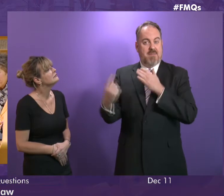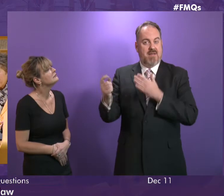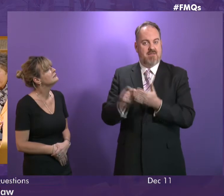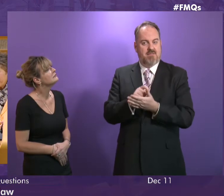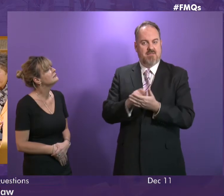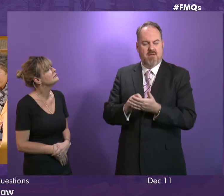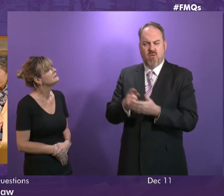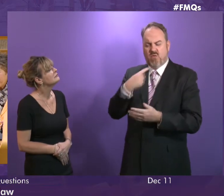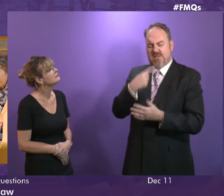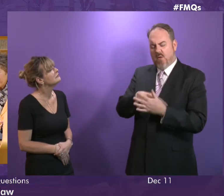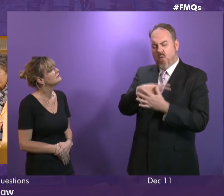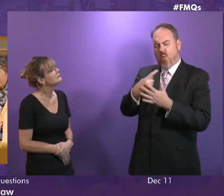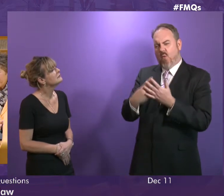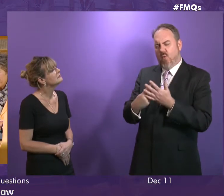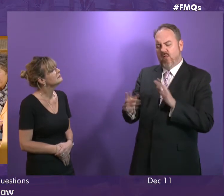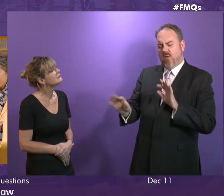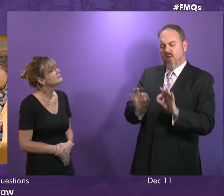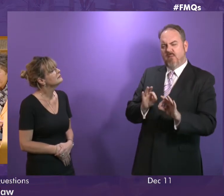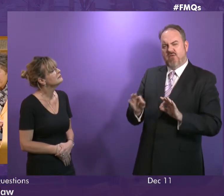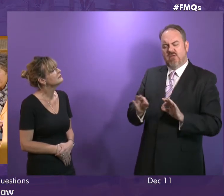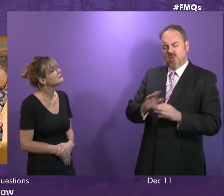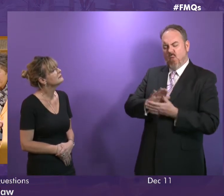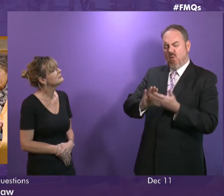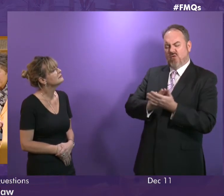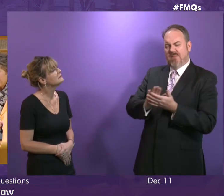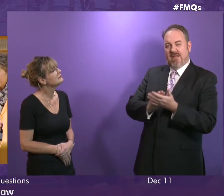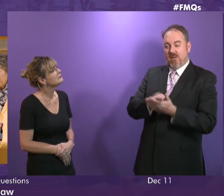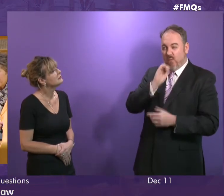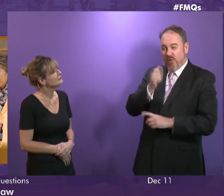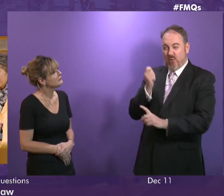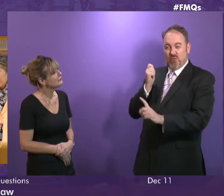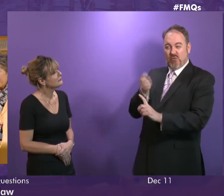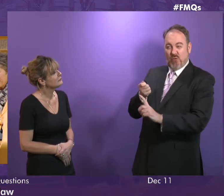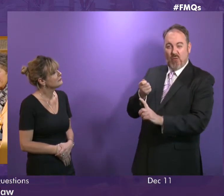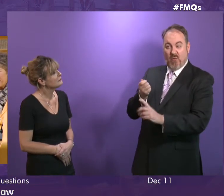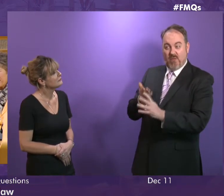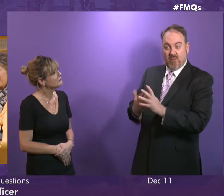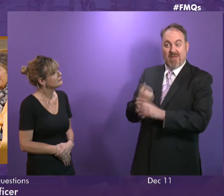options”? Seriously, would she sue her way to indyref2?